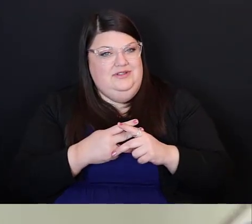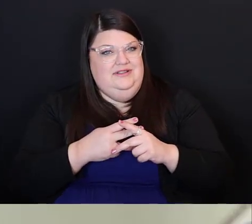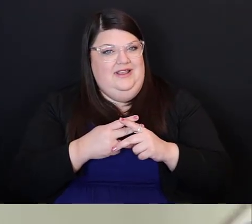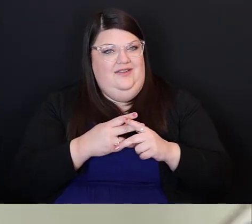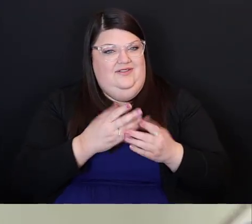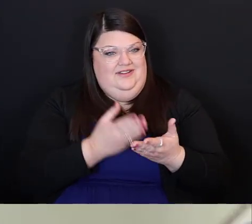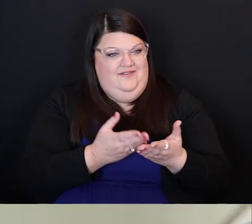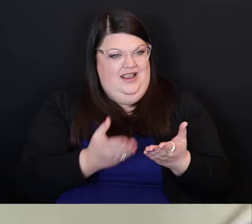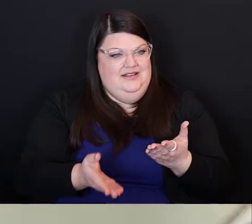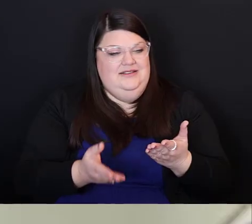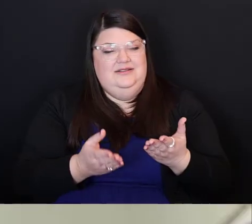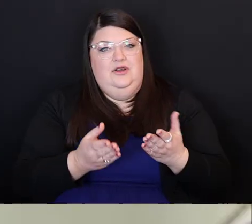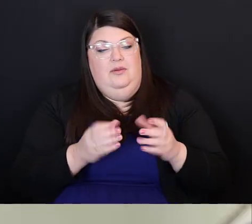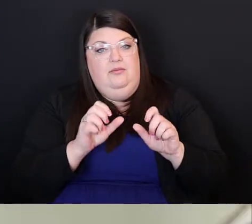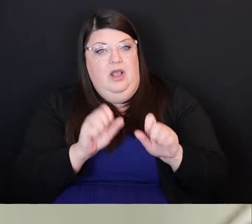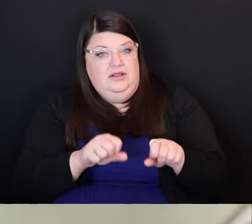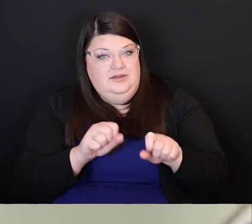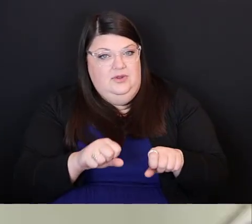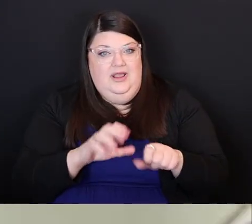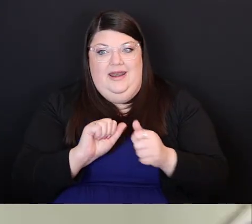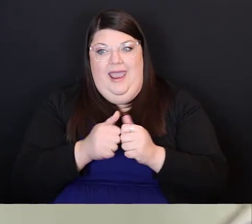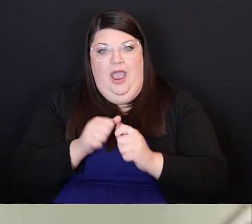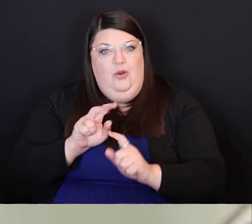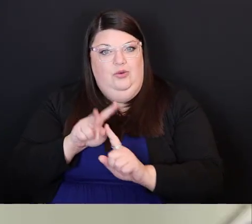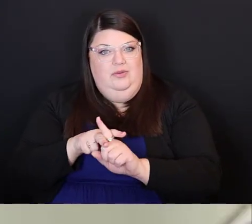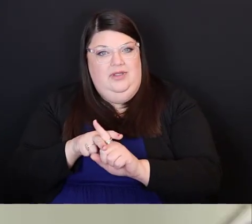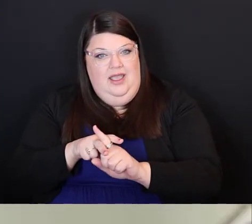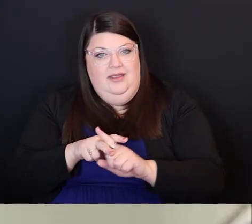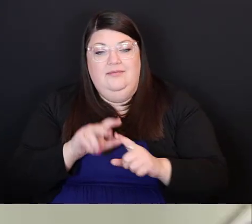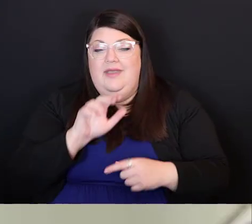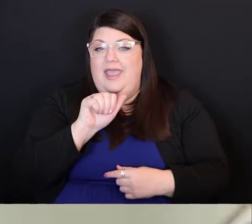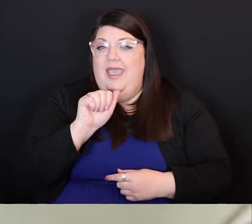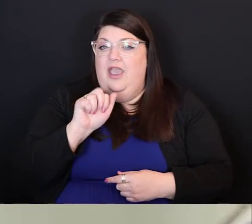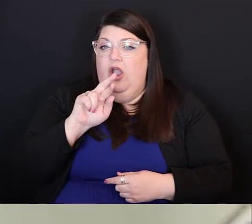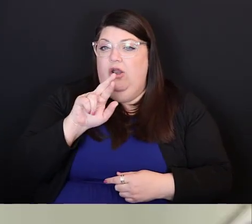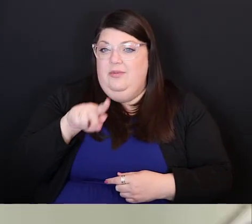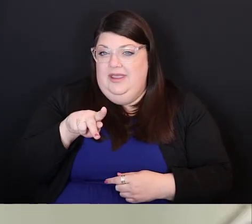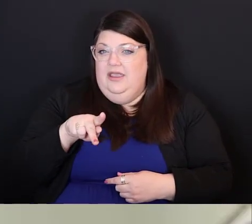AARP is a great resource and they also run the older adults technology services.